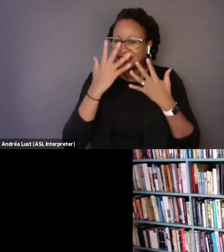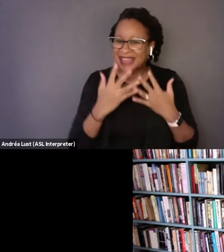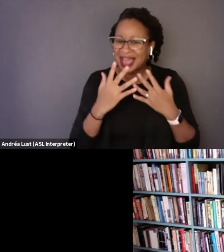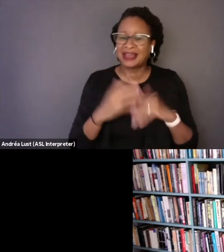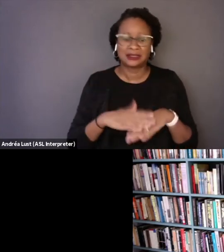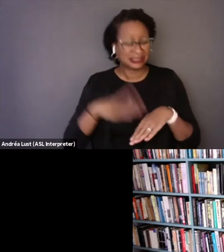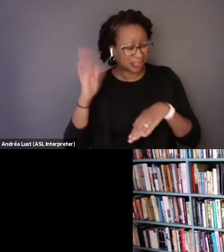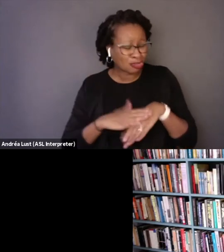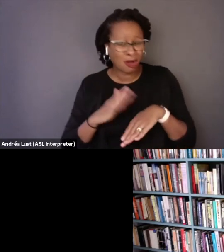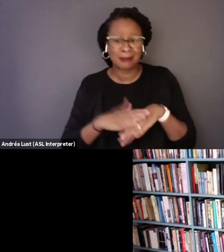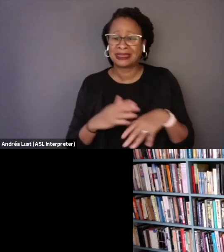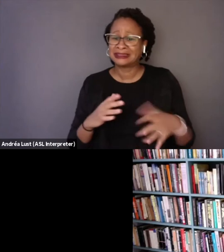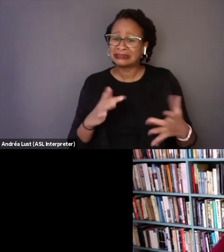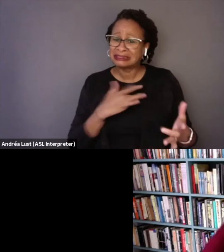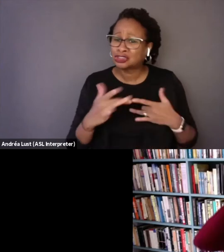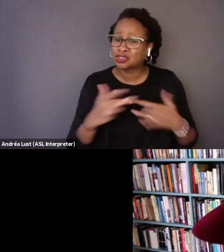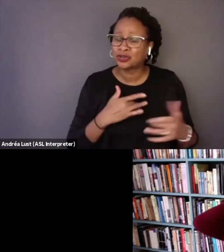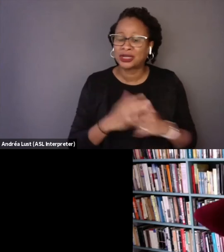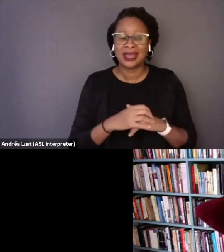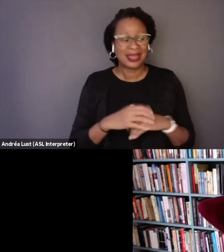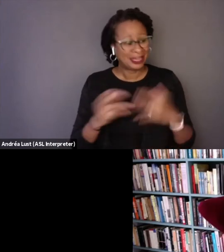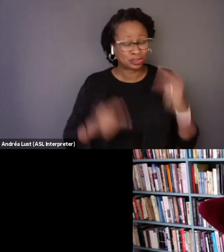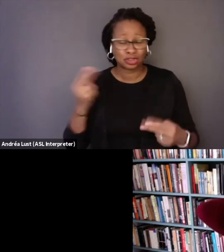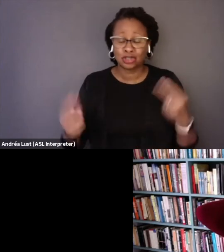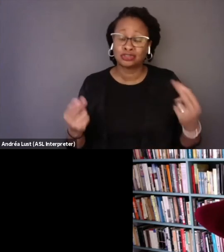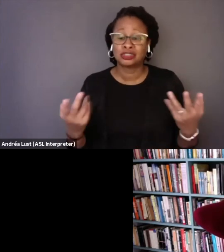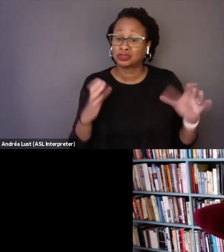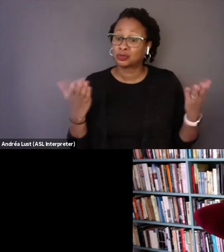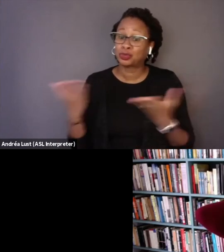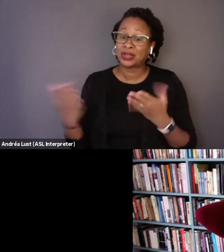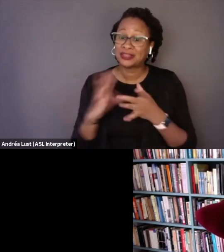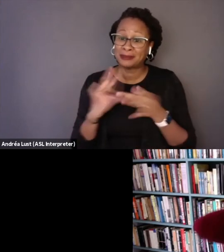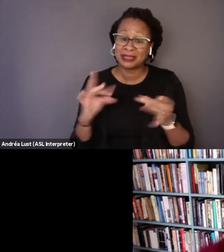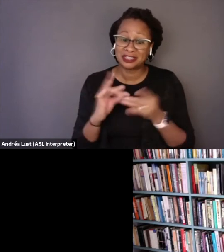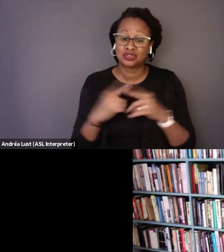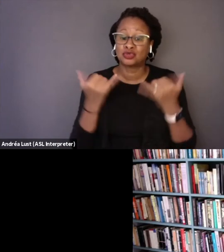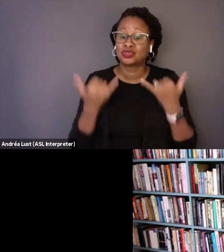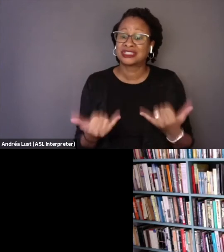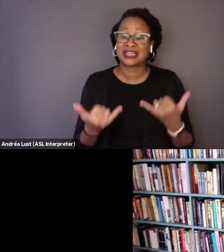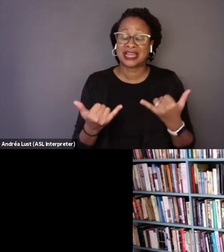to bring that message into today's conversation because so much time has gone by,